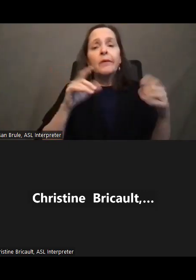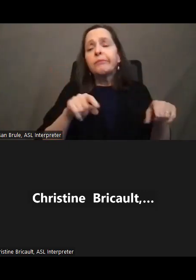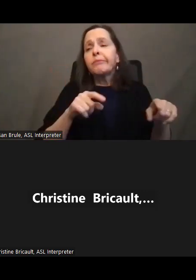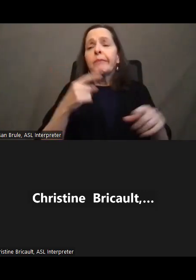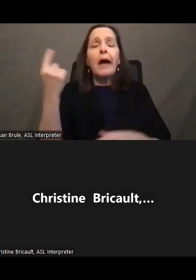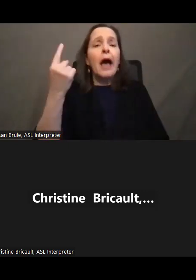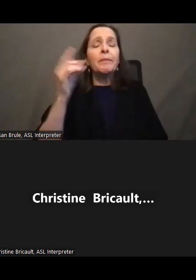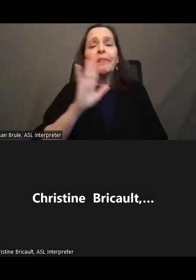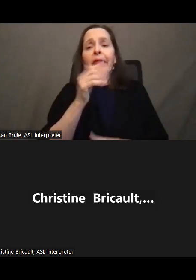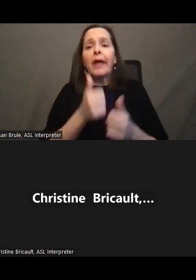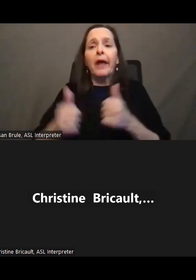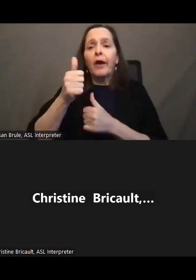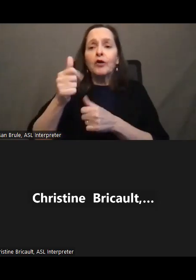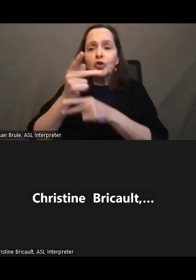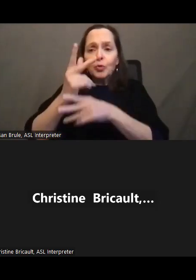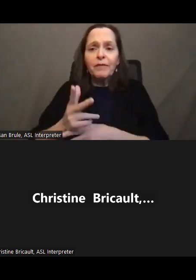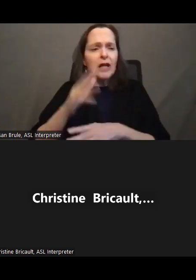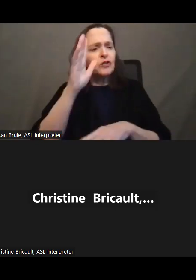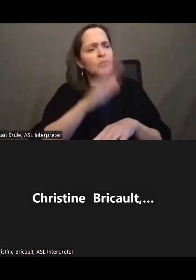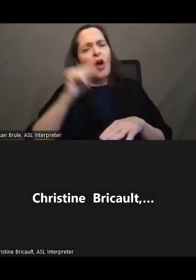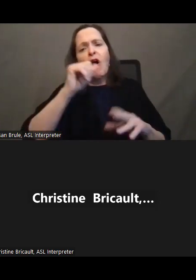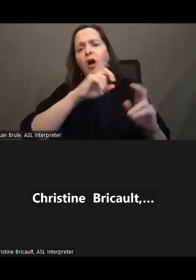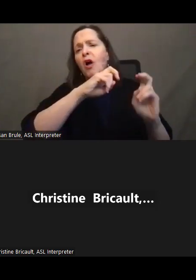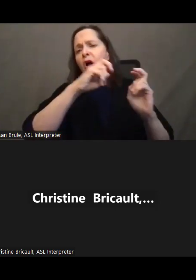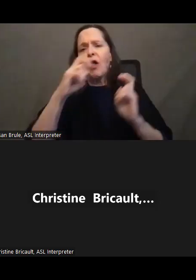you're often going to see requests for reasonable accommodations come.